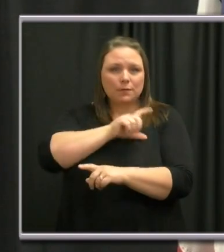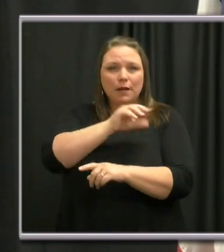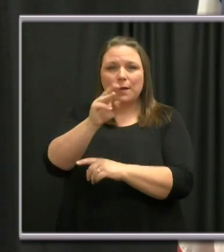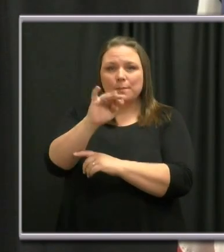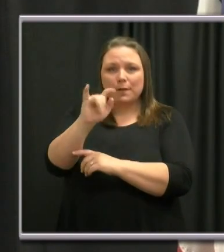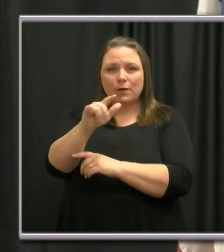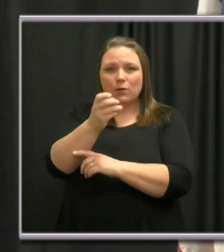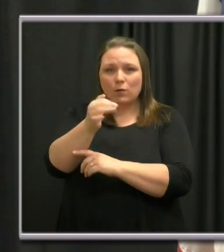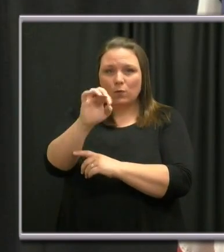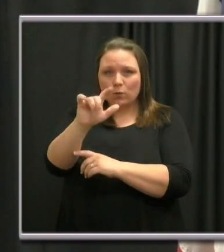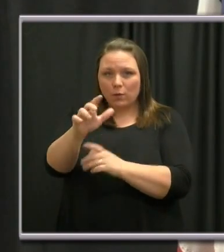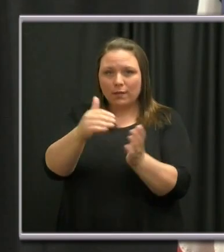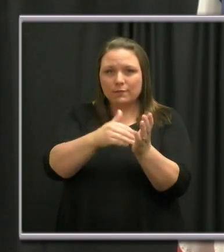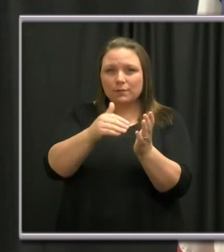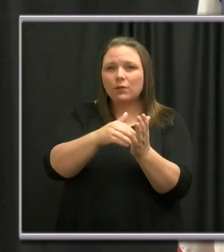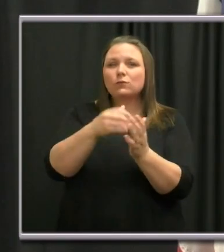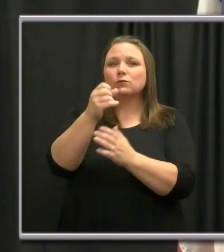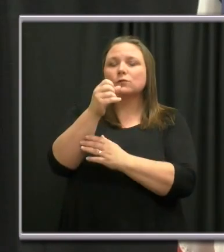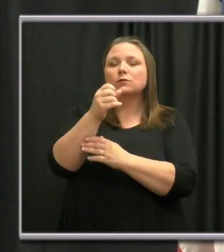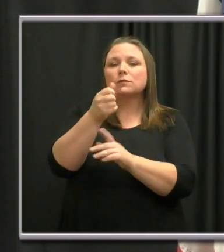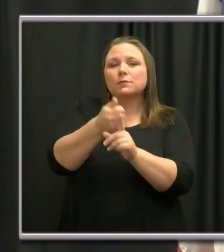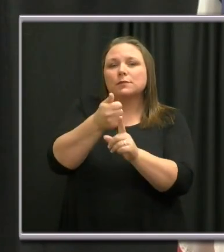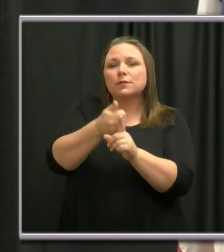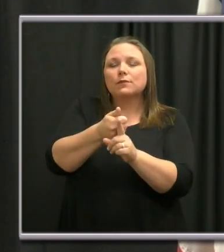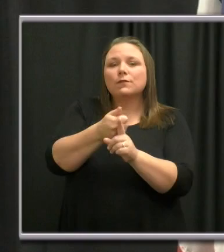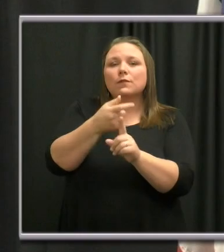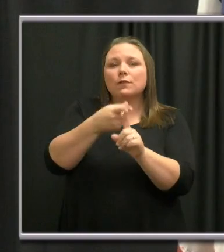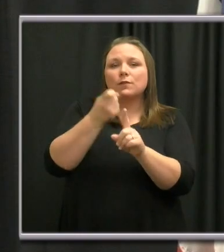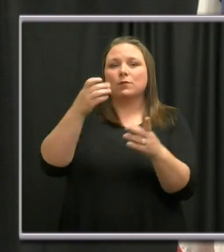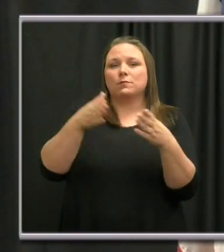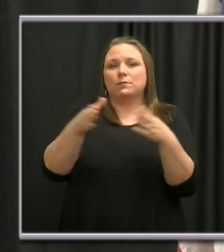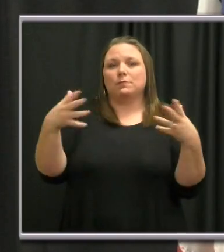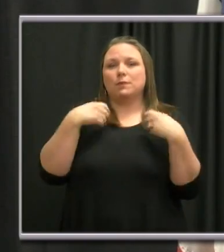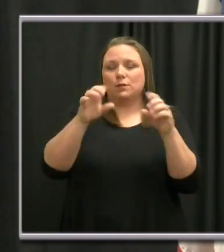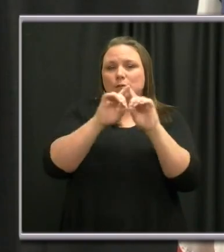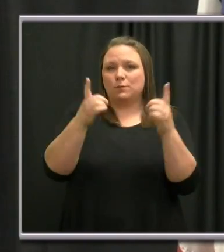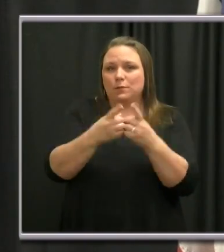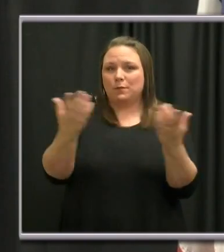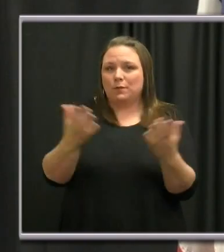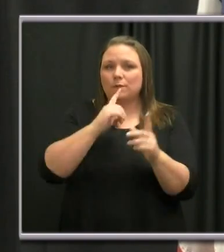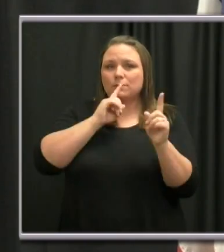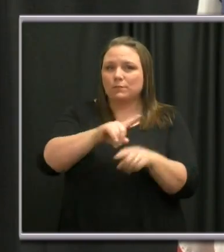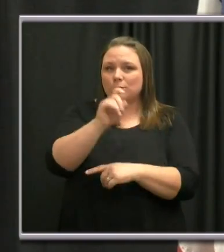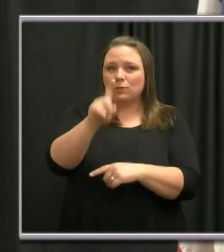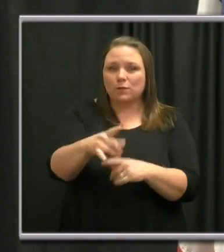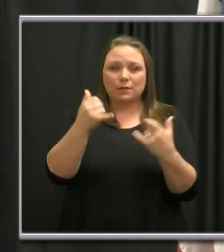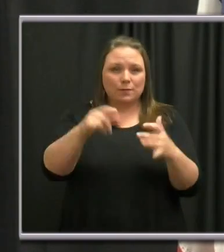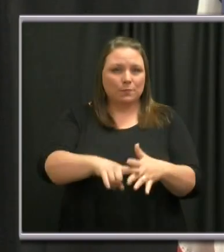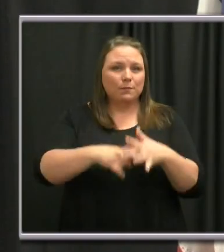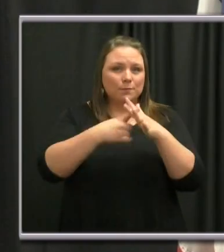NASHVILLE POLICE DEPARTMENT AND DR MICHAEL CALDWELL DIRECTOR OF THE METROPOLITAN HEALTH